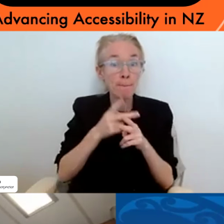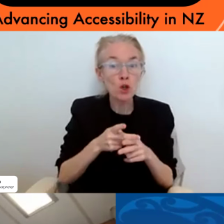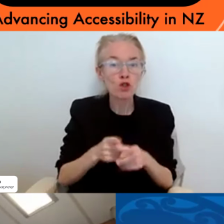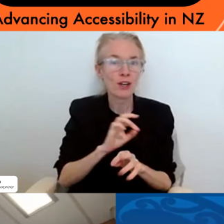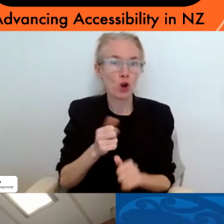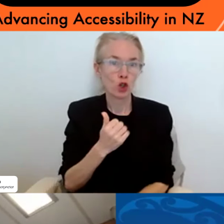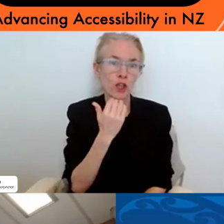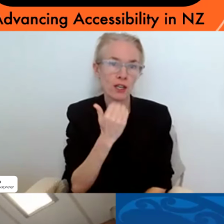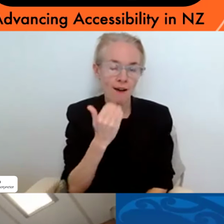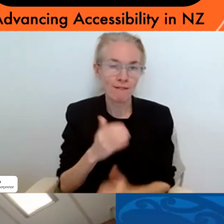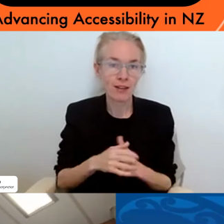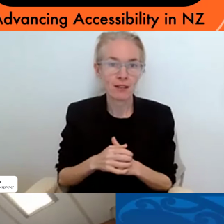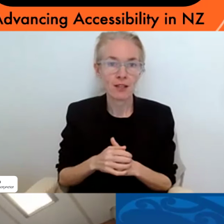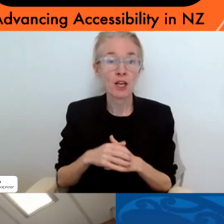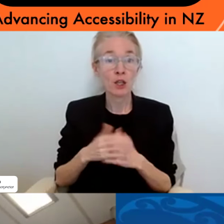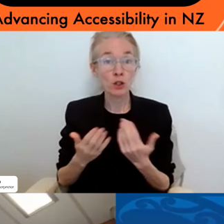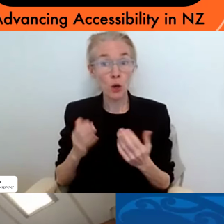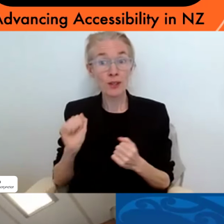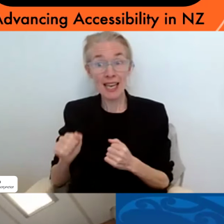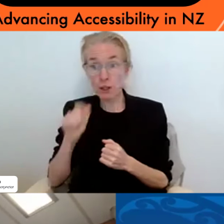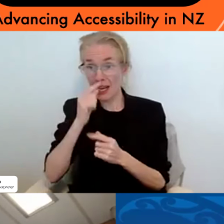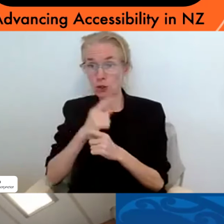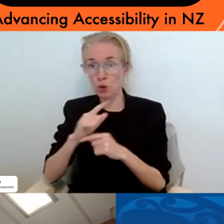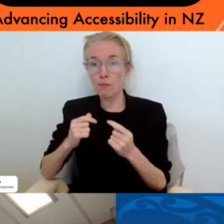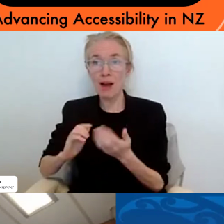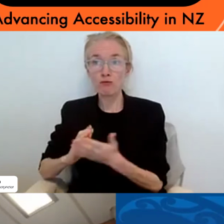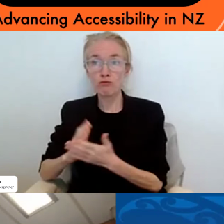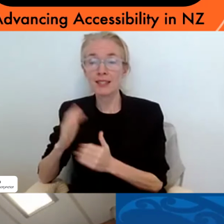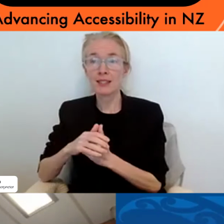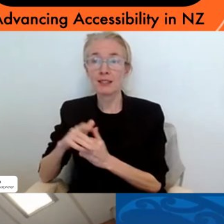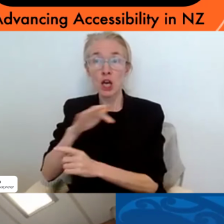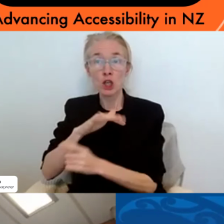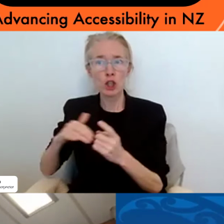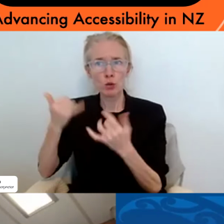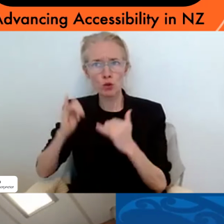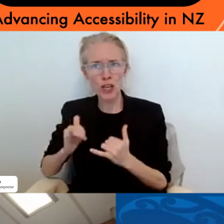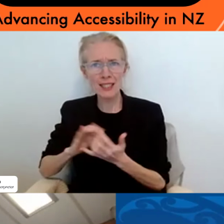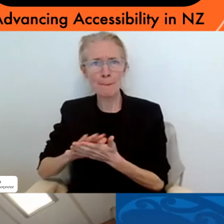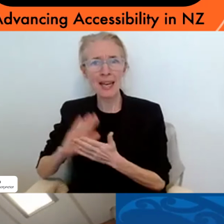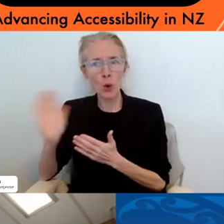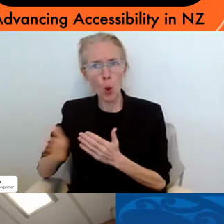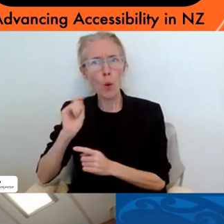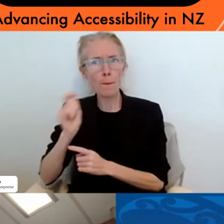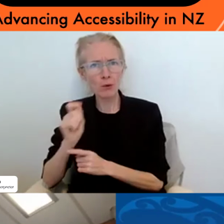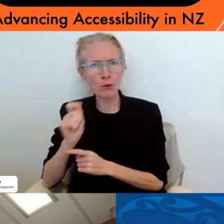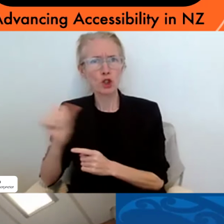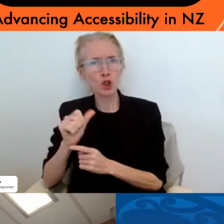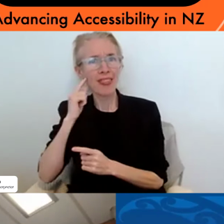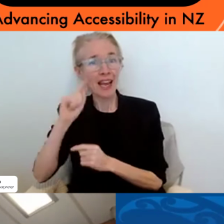of the city, social justice, all those types of things should be fundamental in our thinking, and that's 101 urban design architecture,